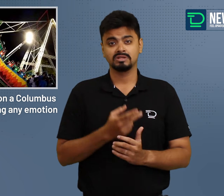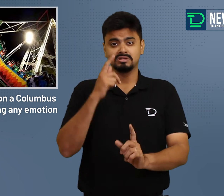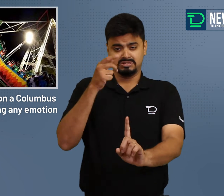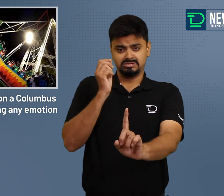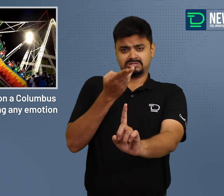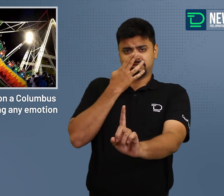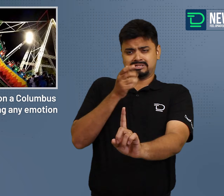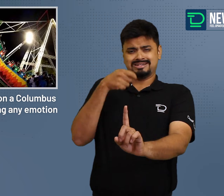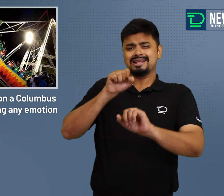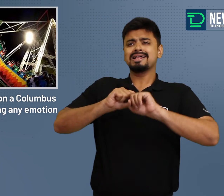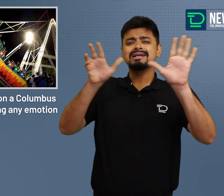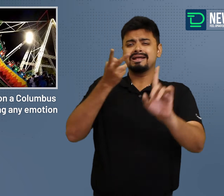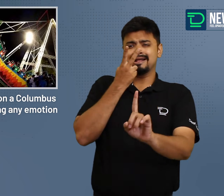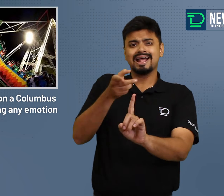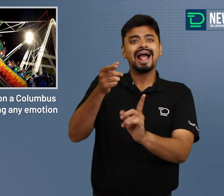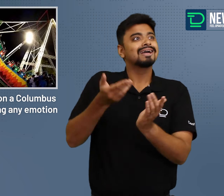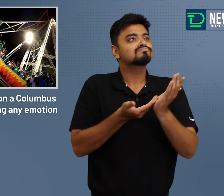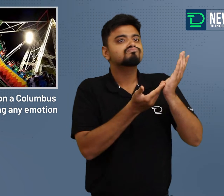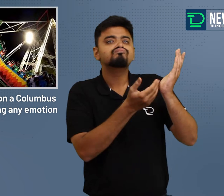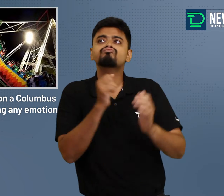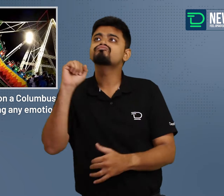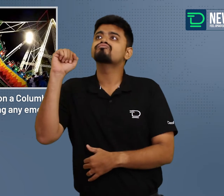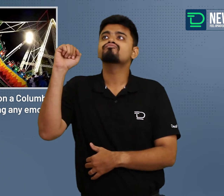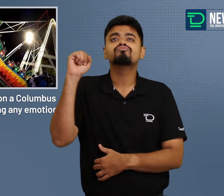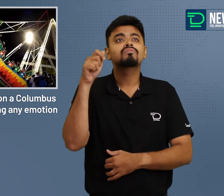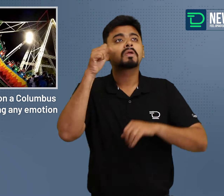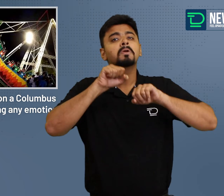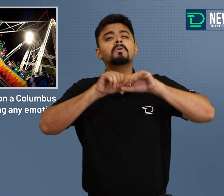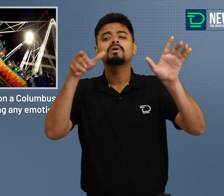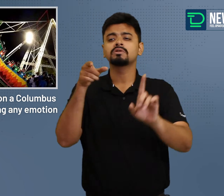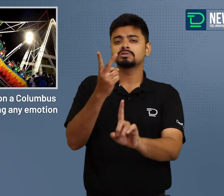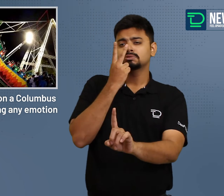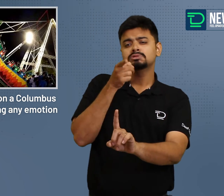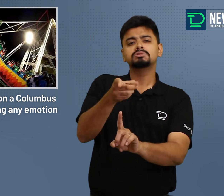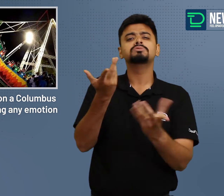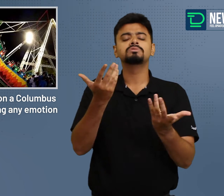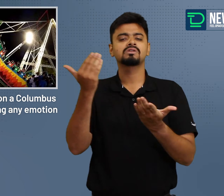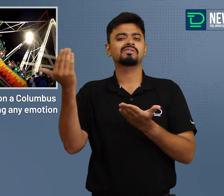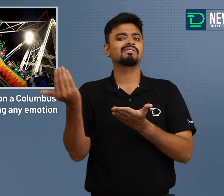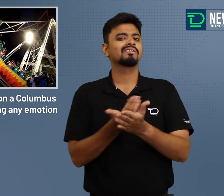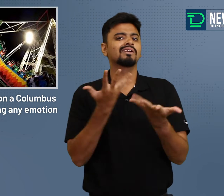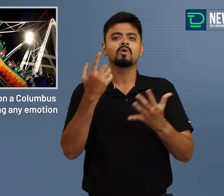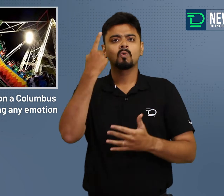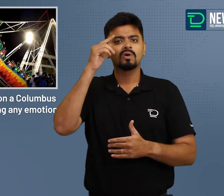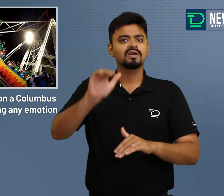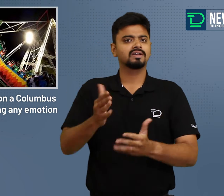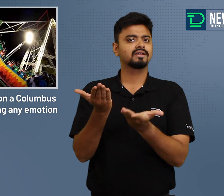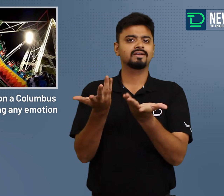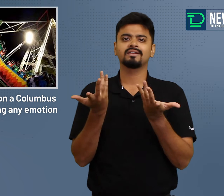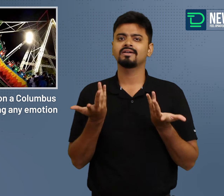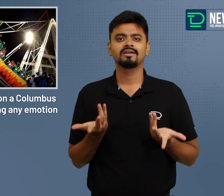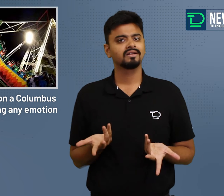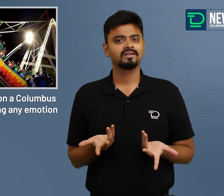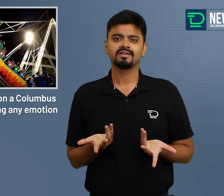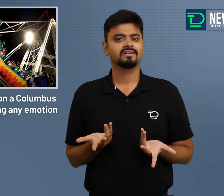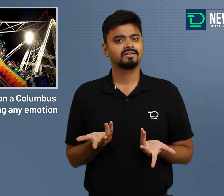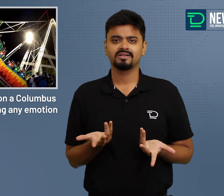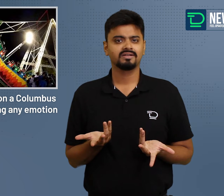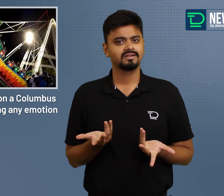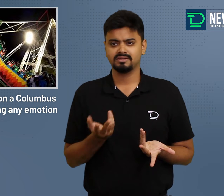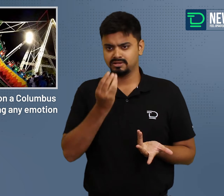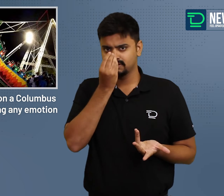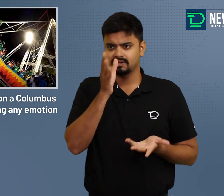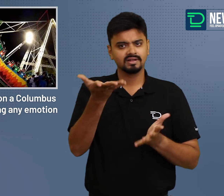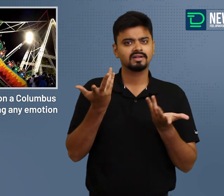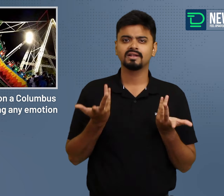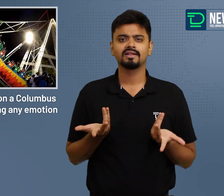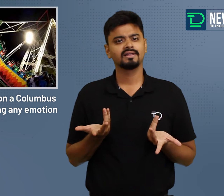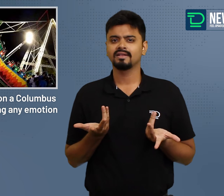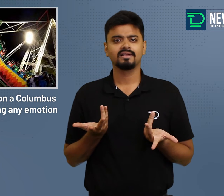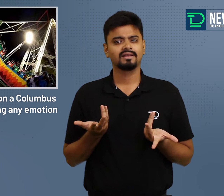The video promotes an unsafe situation for this child.